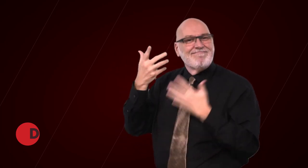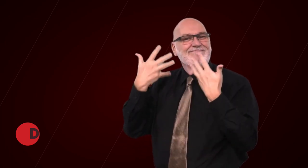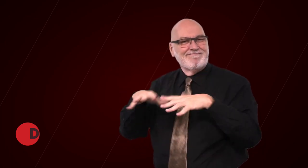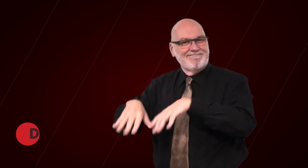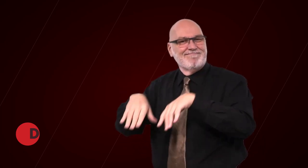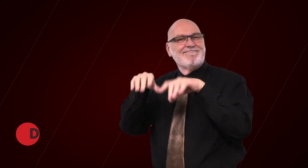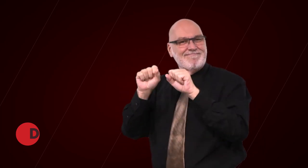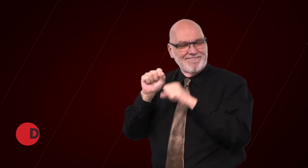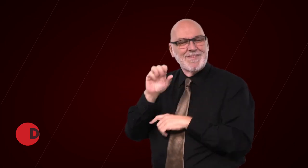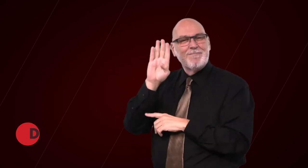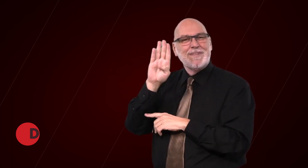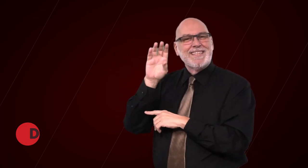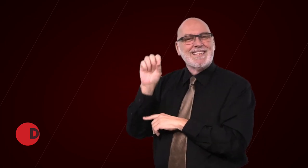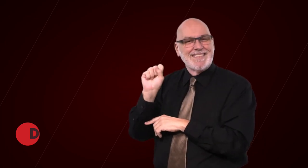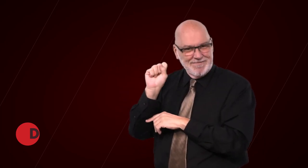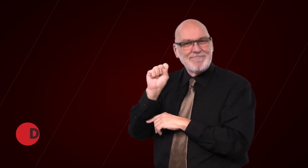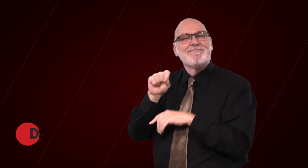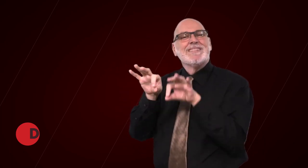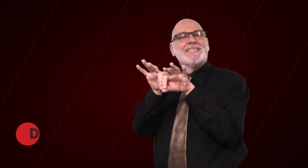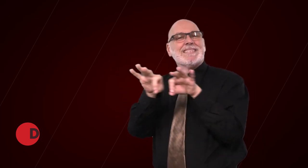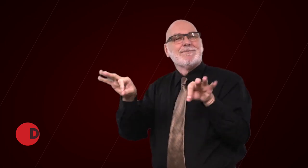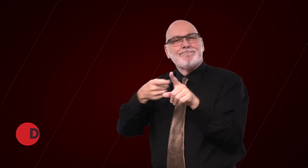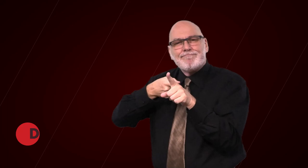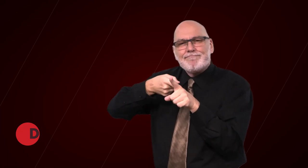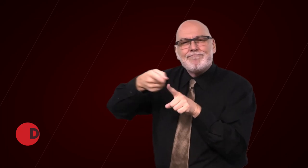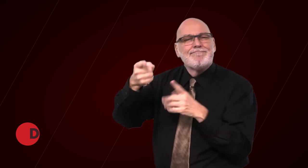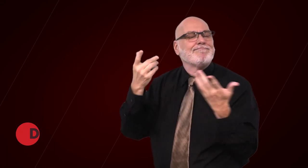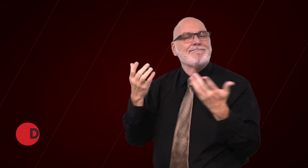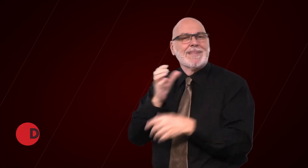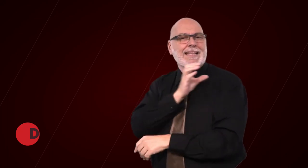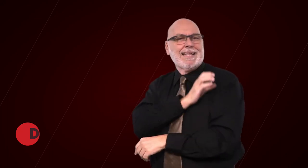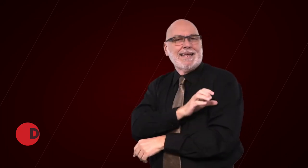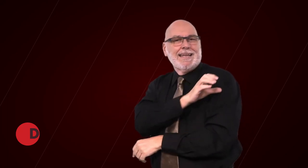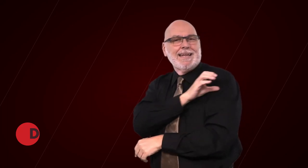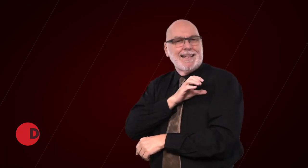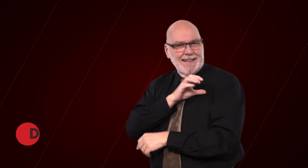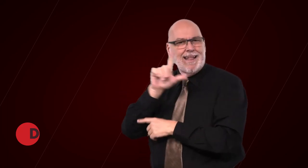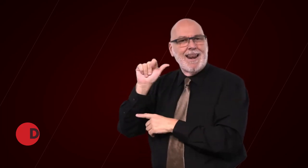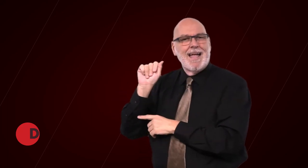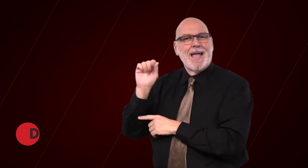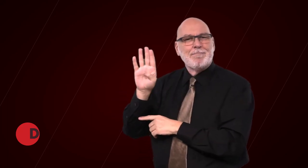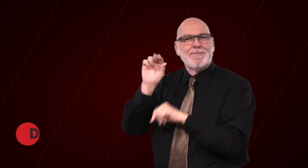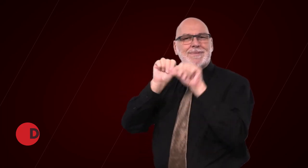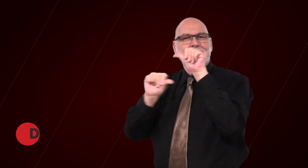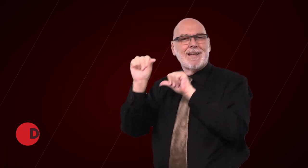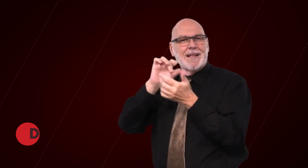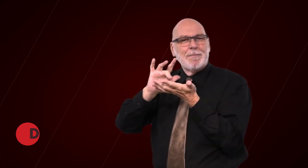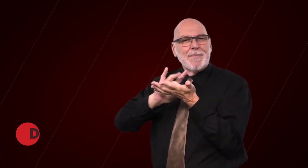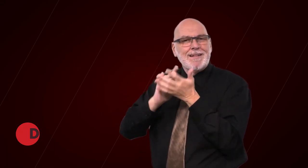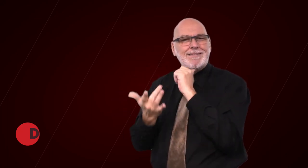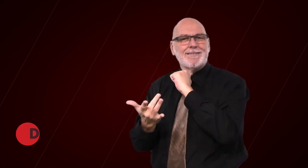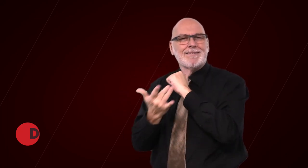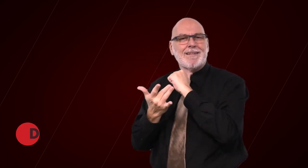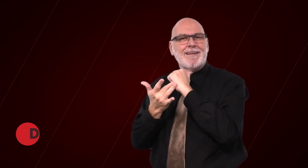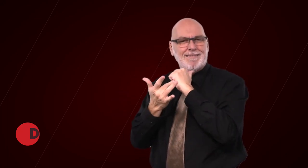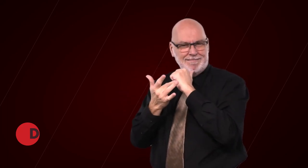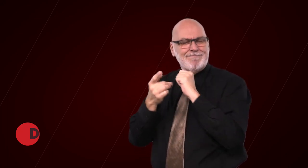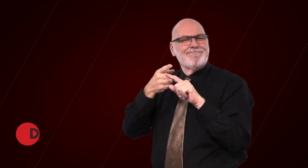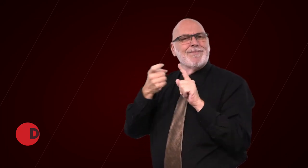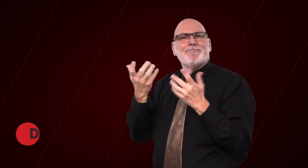He has a bachelors of Science degree in Clinical Laboratory Science/Medical